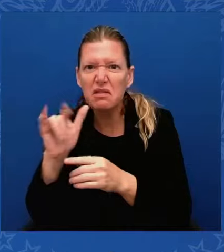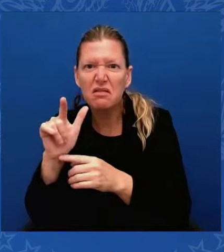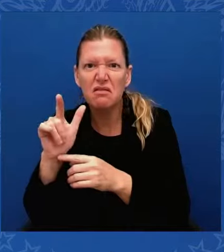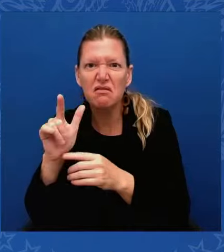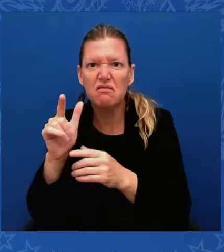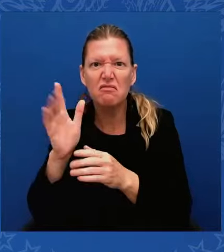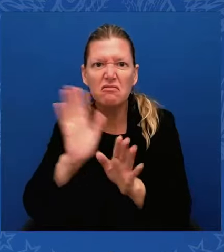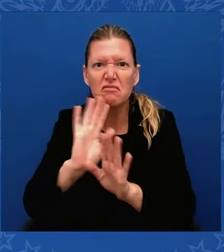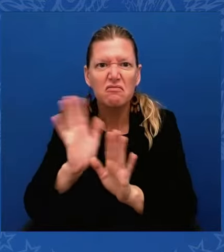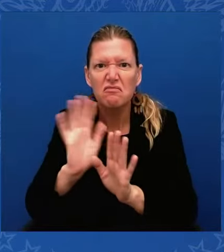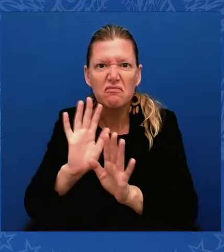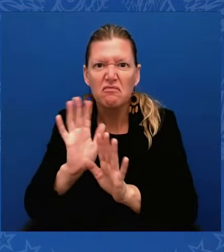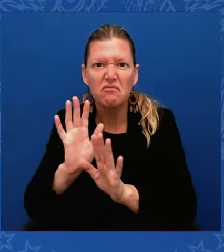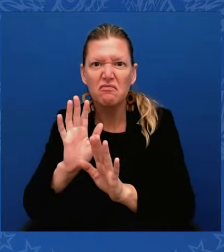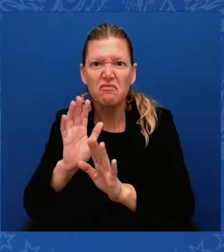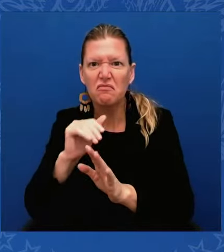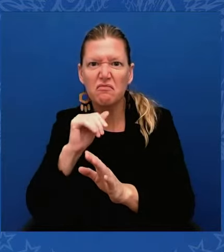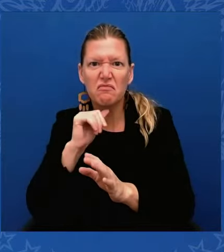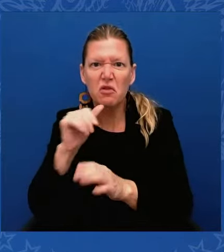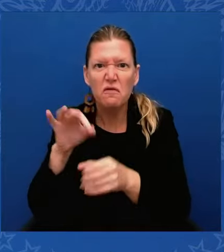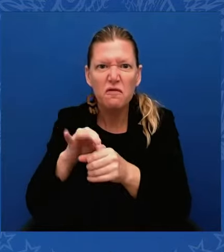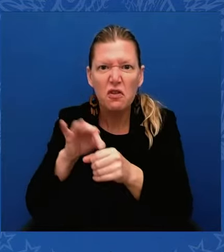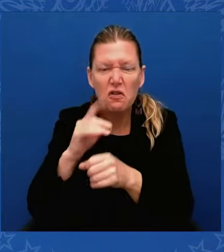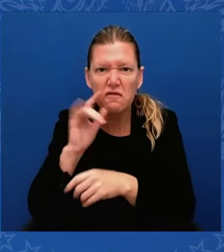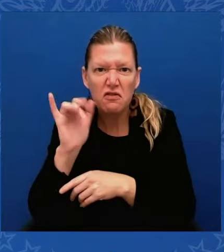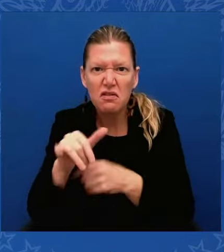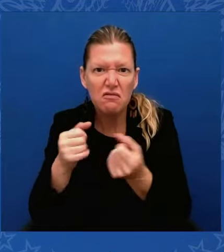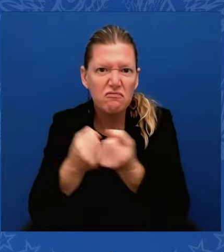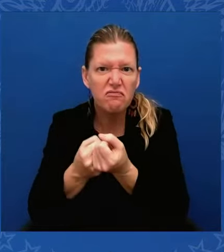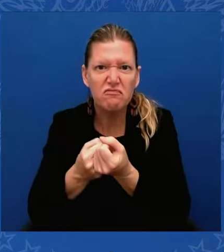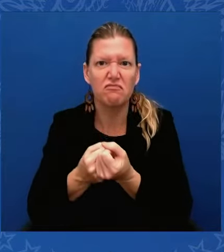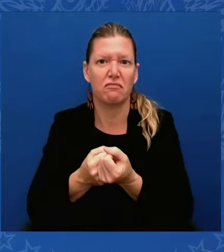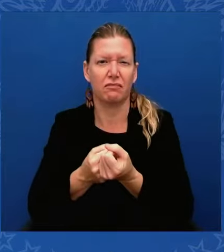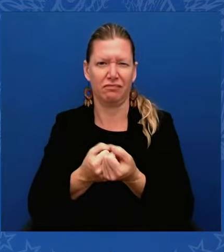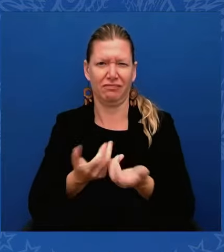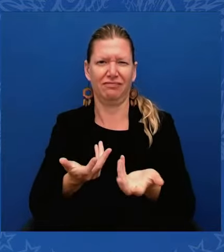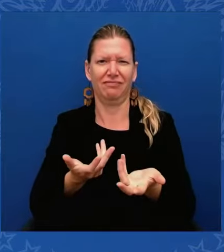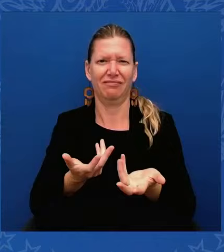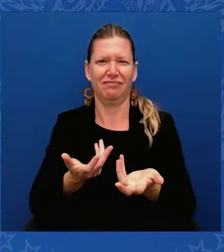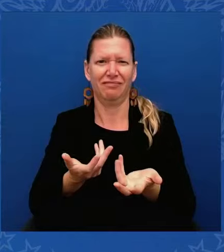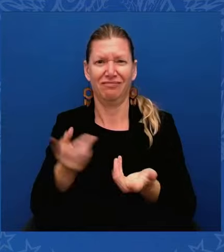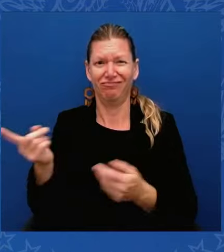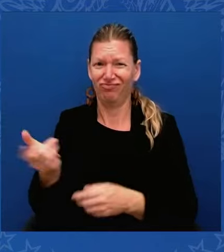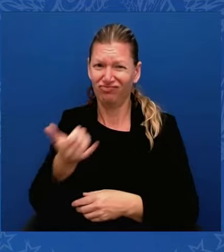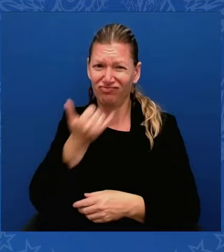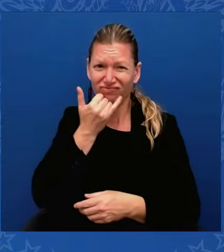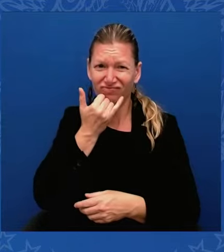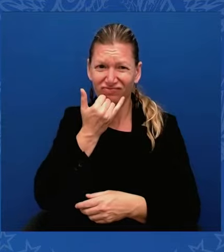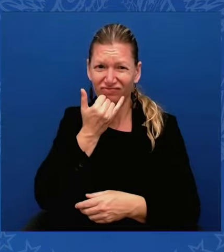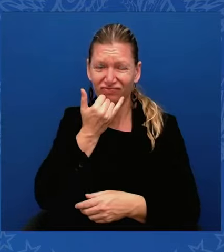But he's wrong. Republicans in Congress must act because it's the right thing to do in America needs it done.